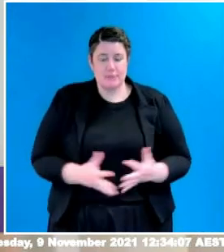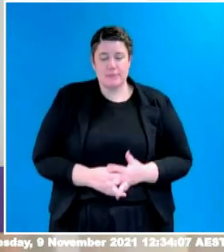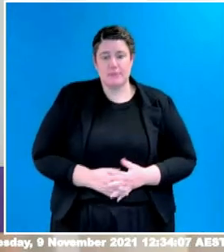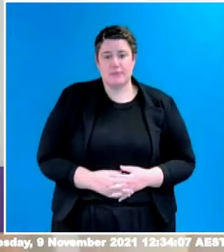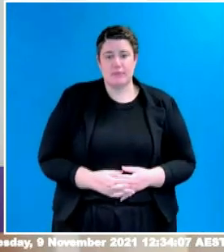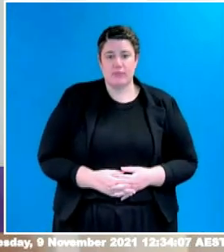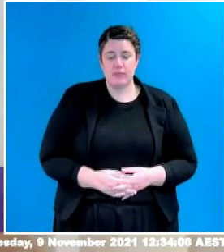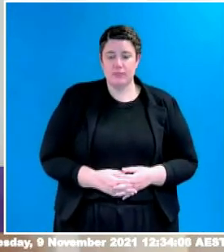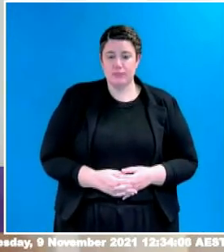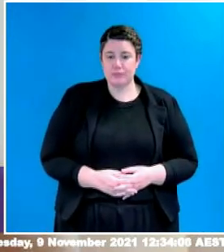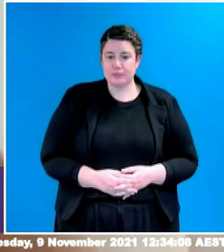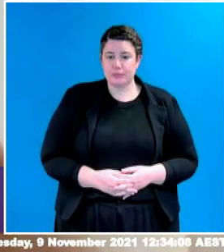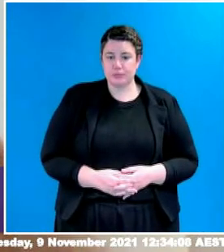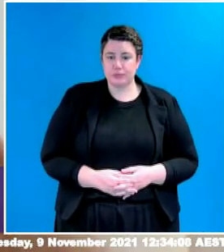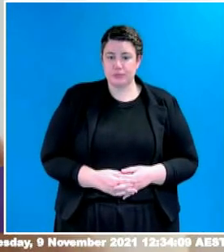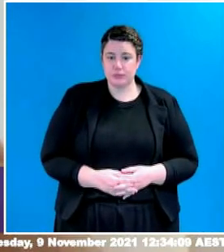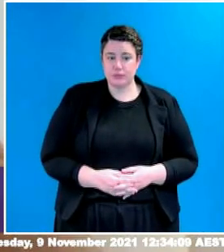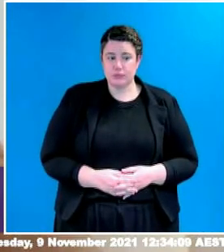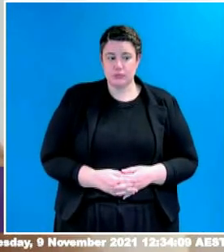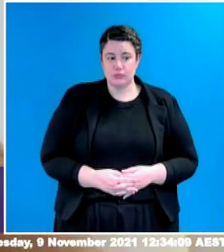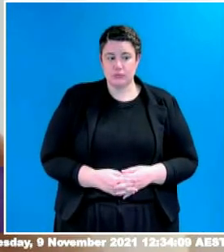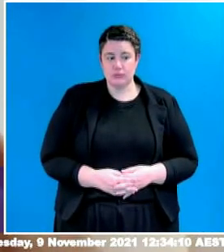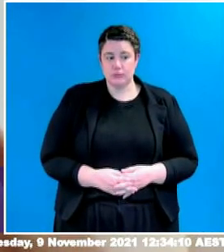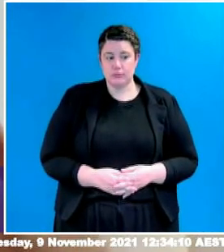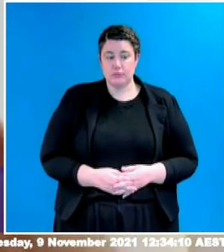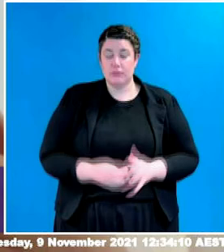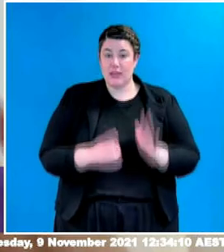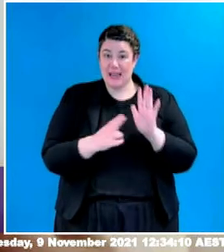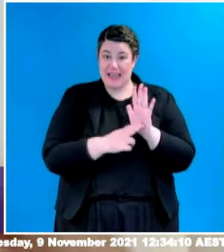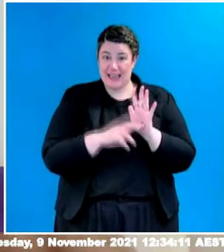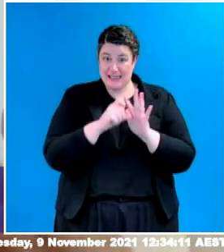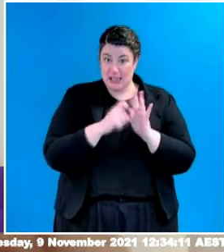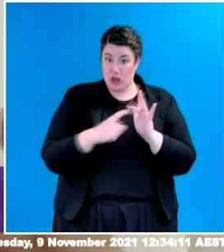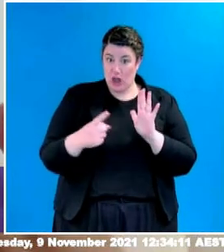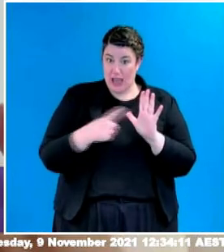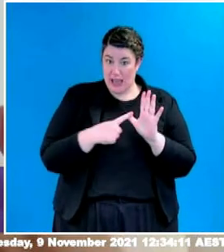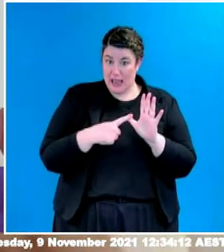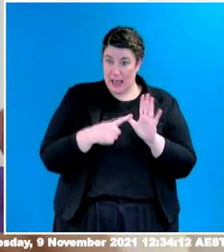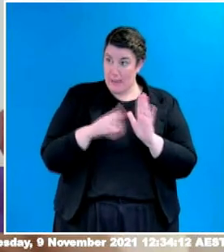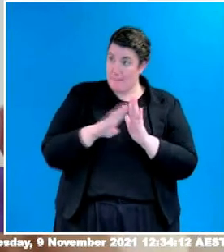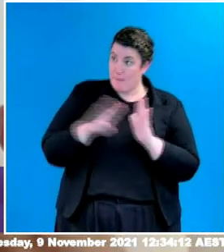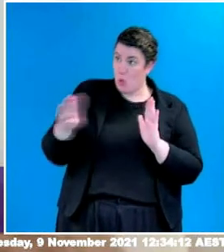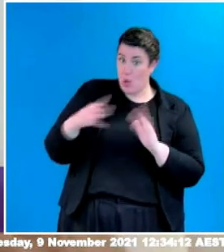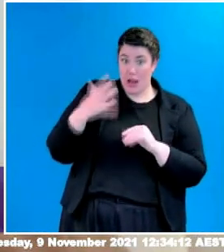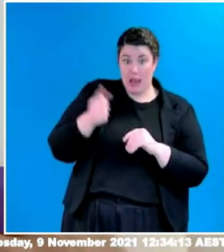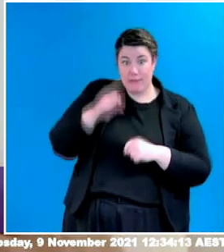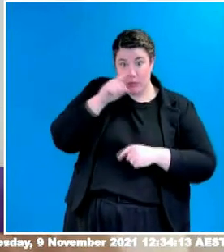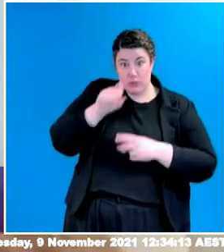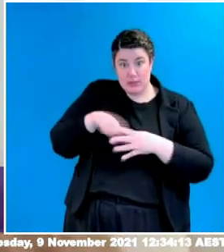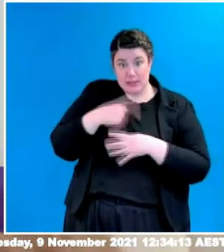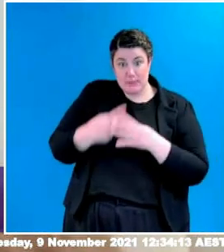We have actually have, for example, an NDIA with no disabled people on its board or in its executive leadership team.